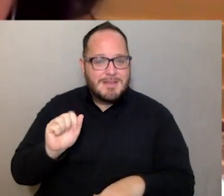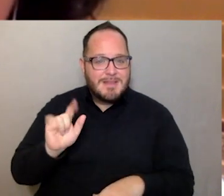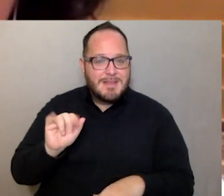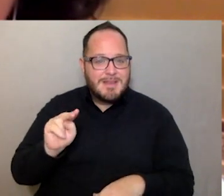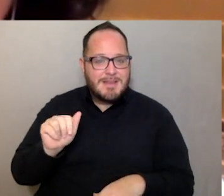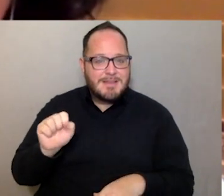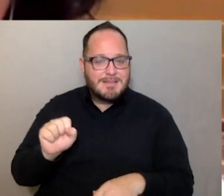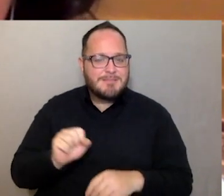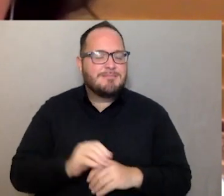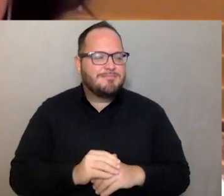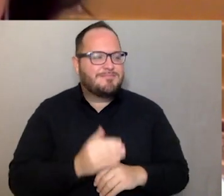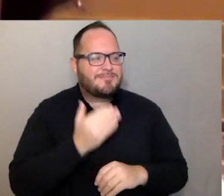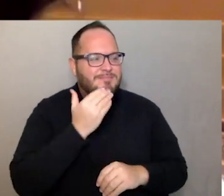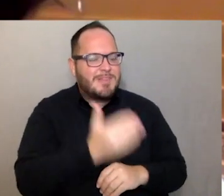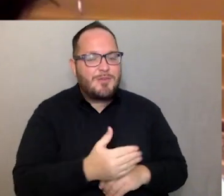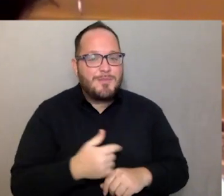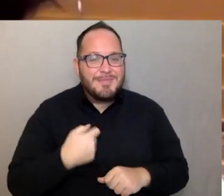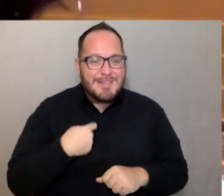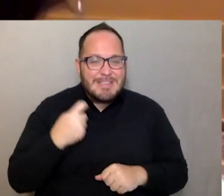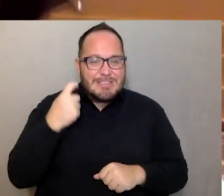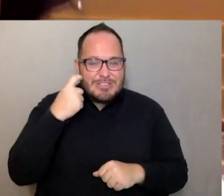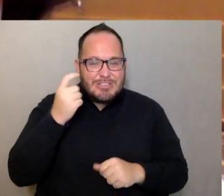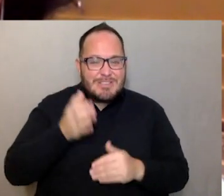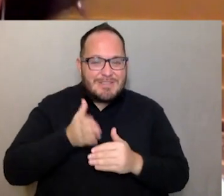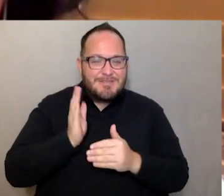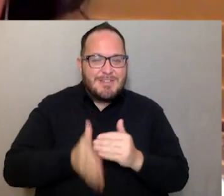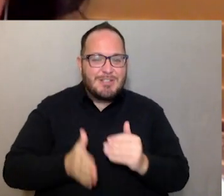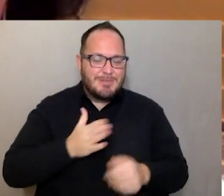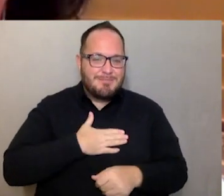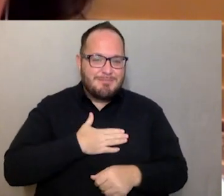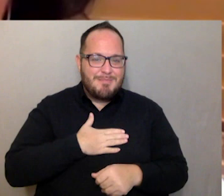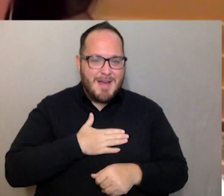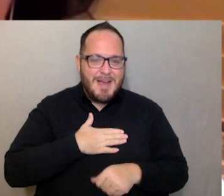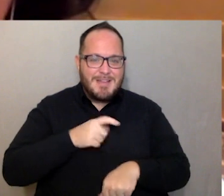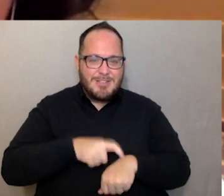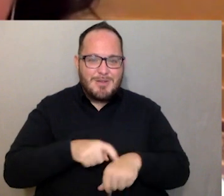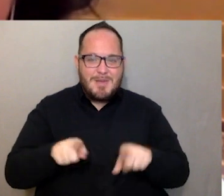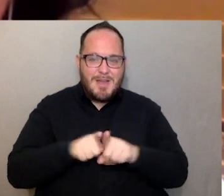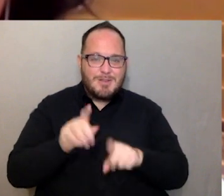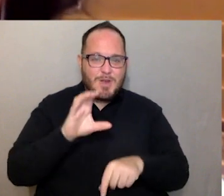THANK YOU. I JUST FINISHED MY TERM AS COCHAIR OF THE OREGON COMPLETE COUNT COMMITTEE, WHERE WE, THE